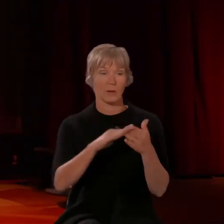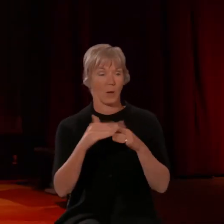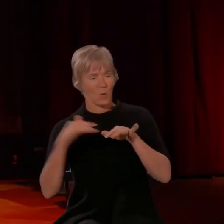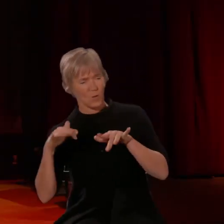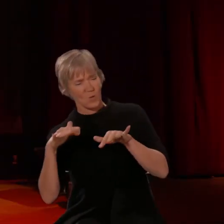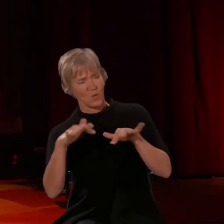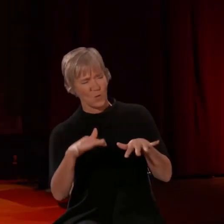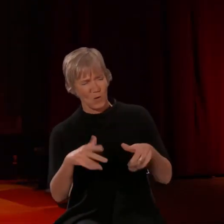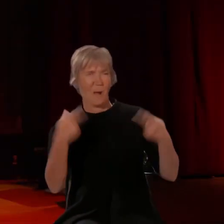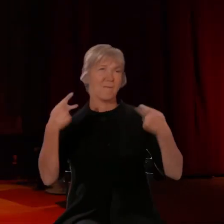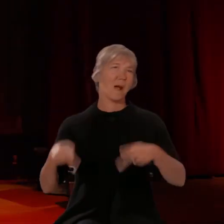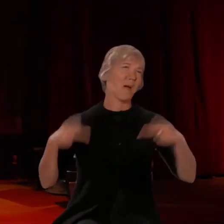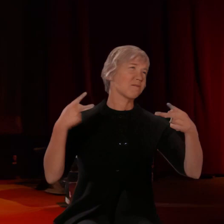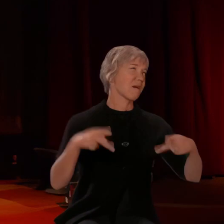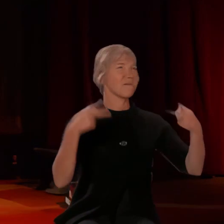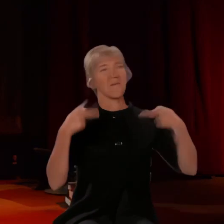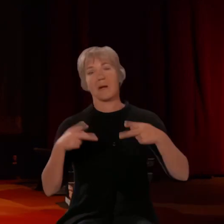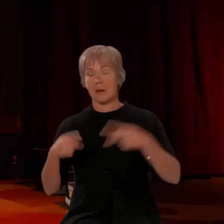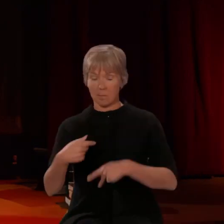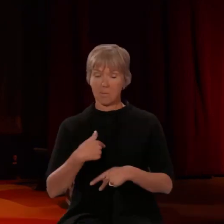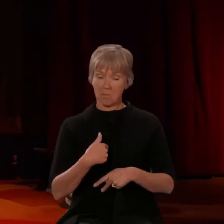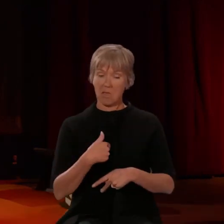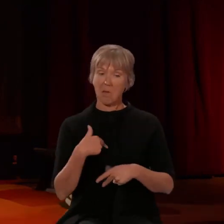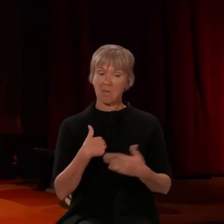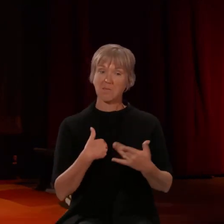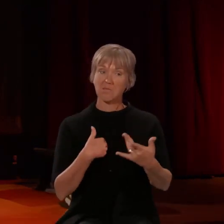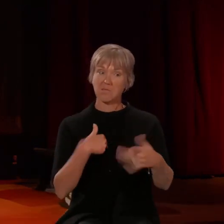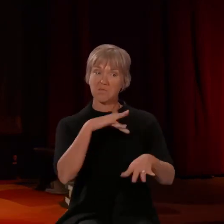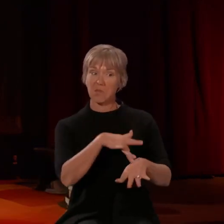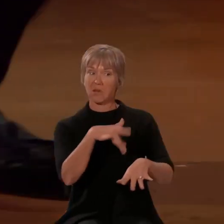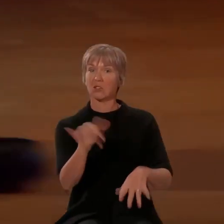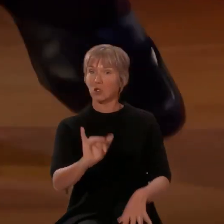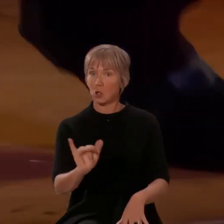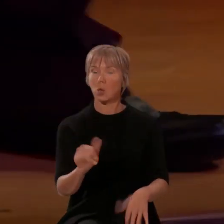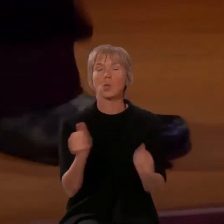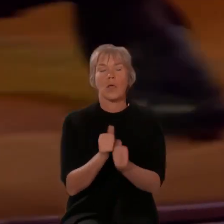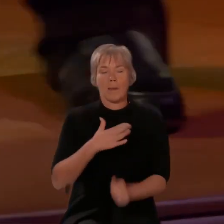I was there, too, with my horse, Daredevil. There to see him frolic onto the dance floor,